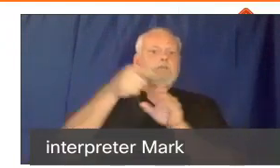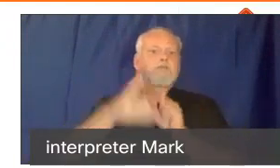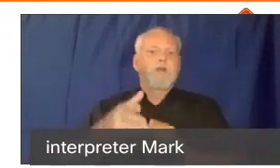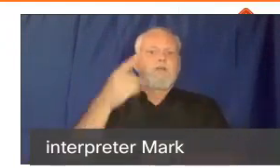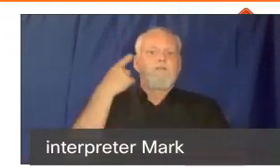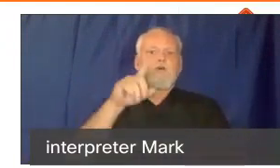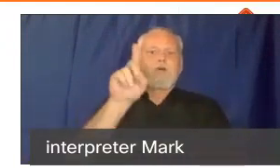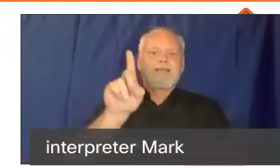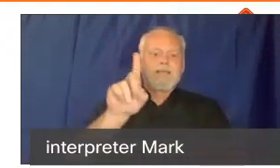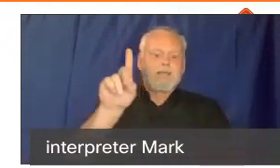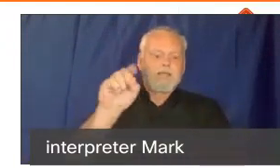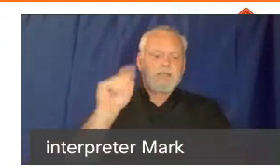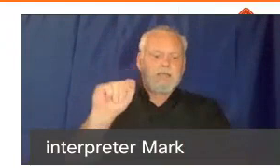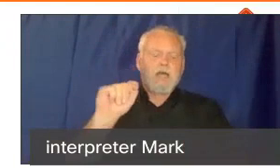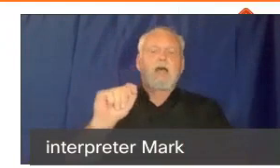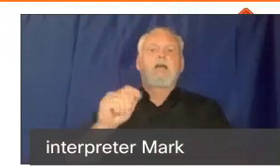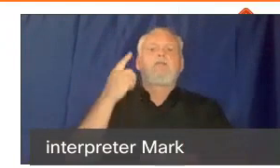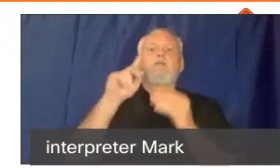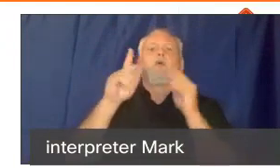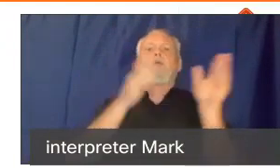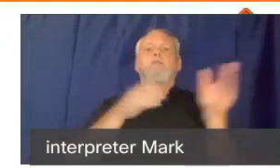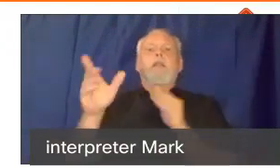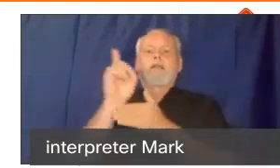Playing and design of the Metropolitan branch trail.